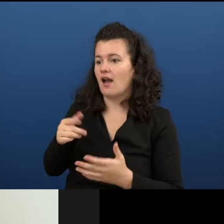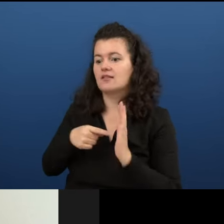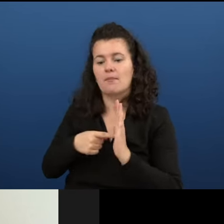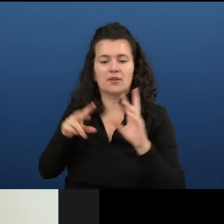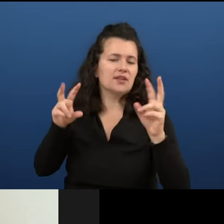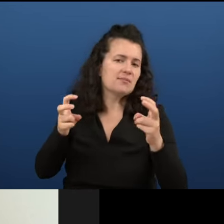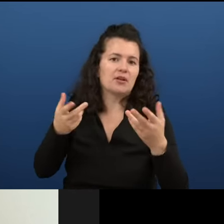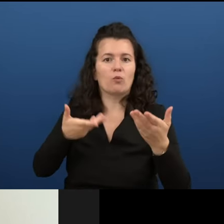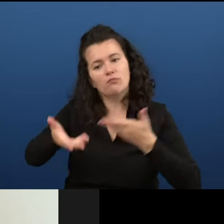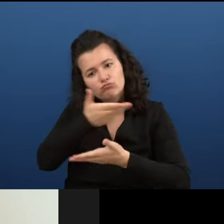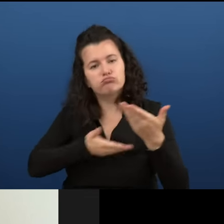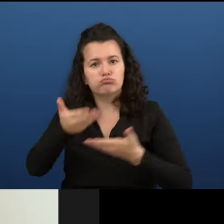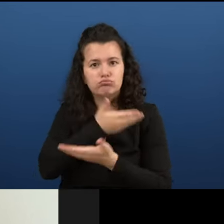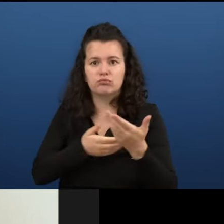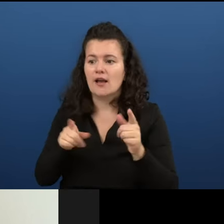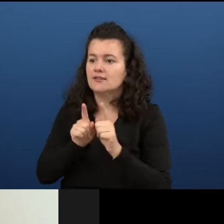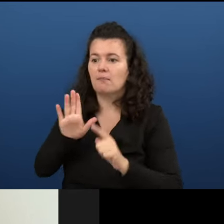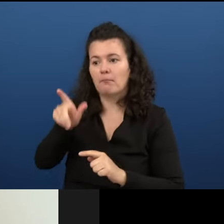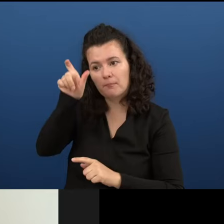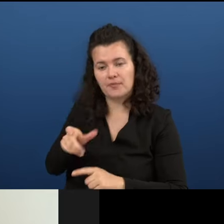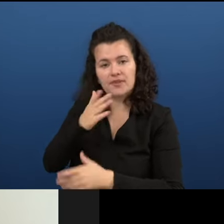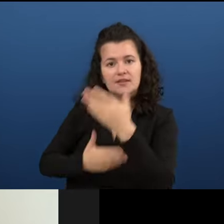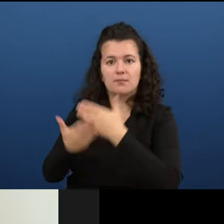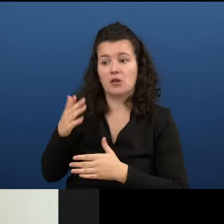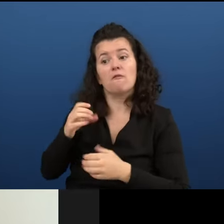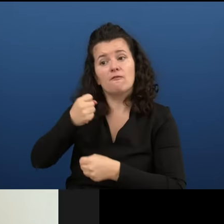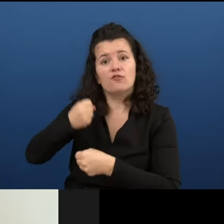everyone can know how to deal with a certain disability, and to view them for who they